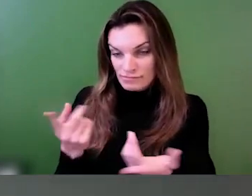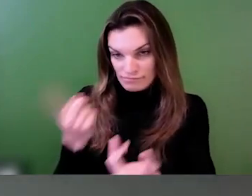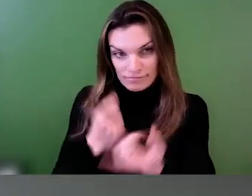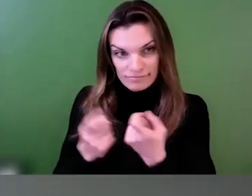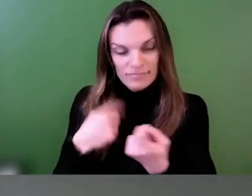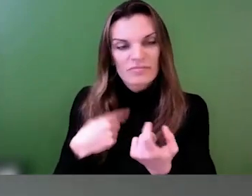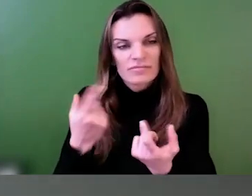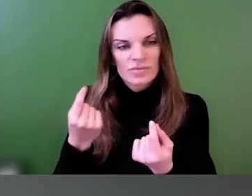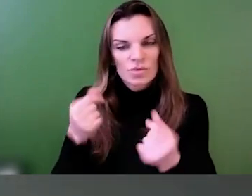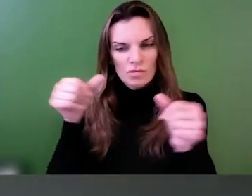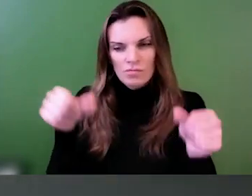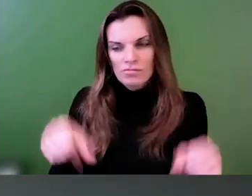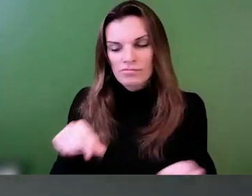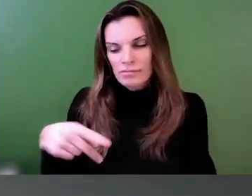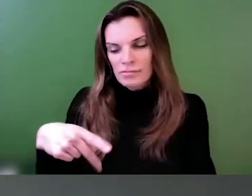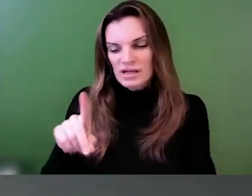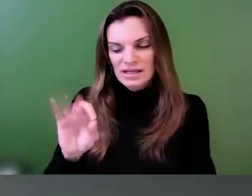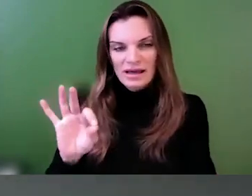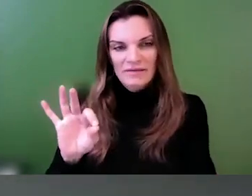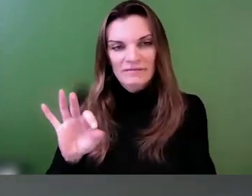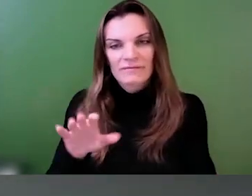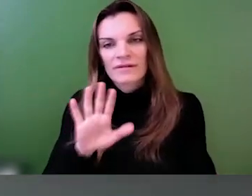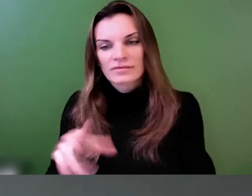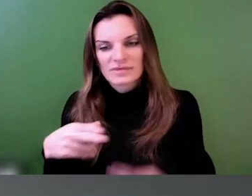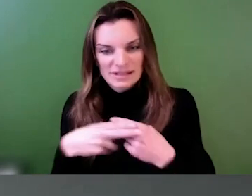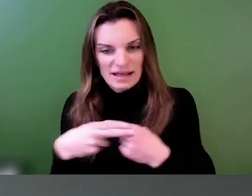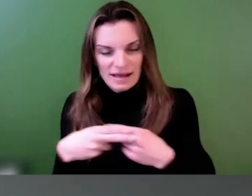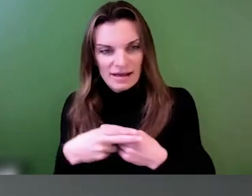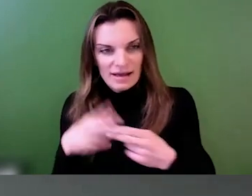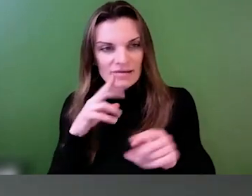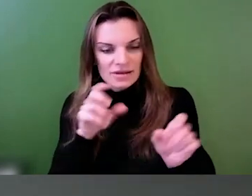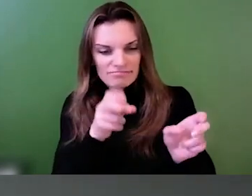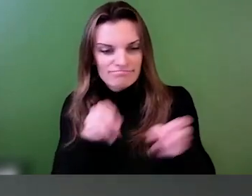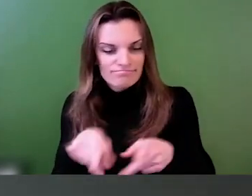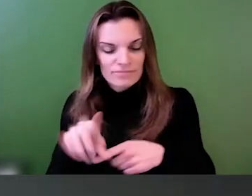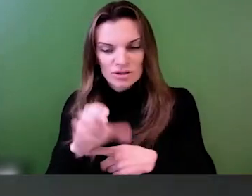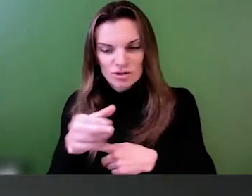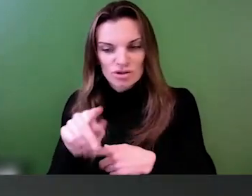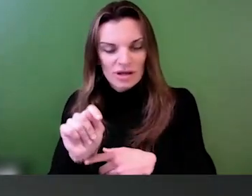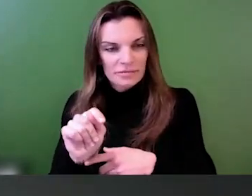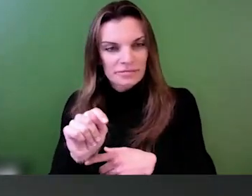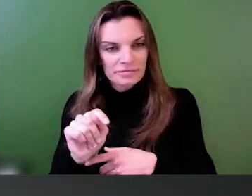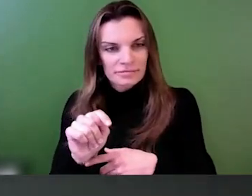PDF of Lisa's extremely helpful slides in the chat right now in case you want to use them and